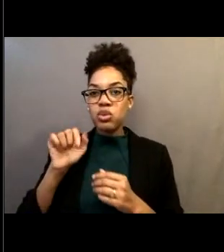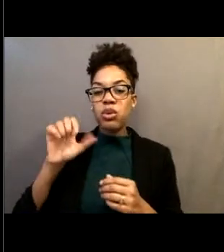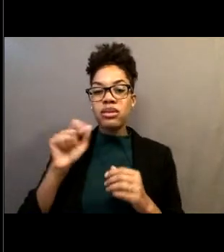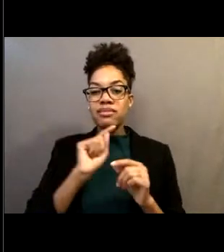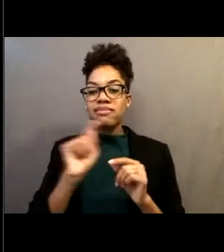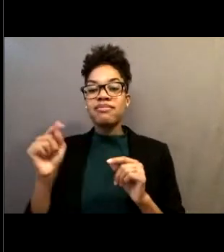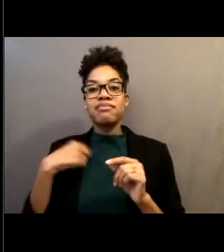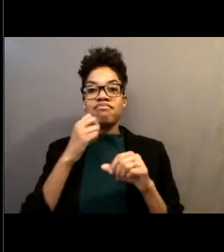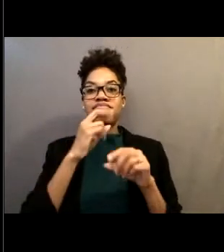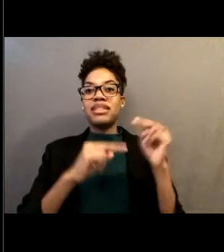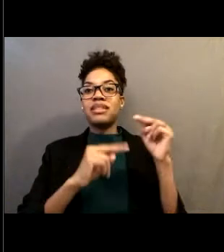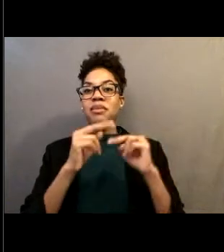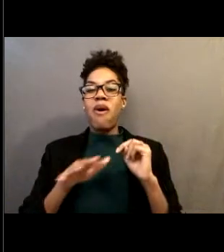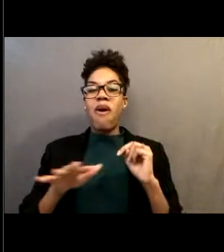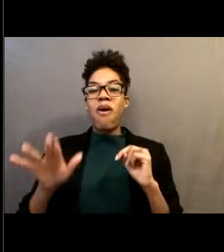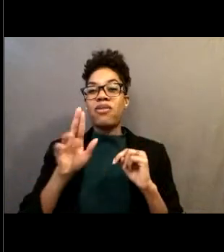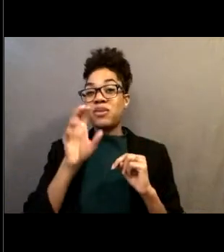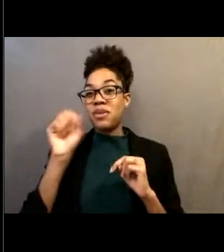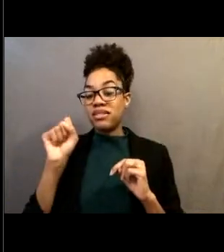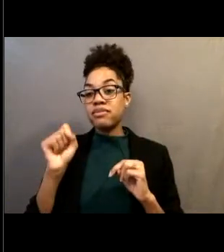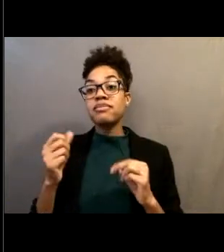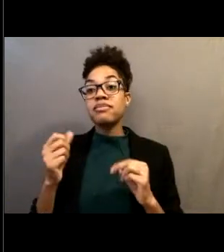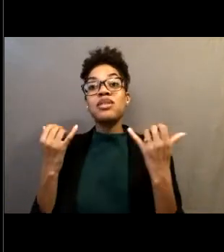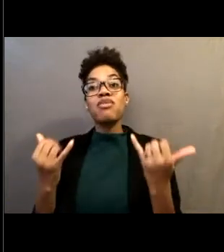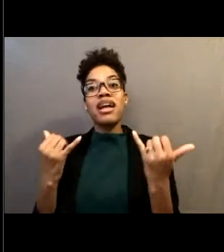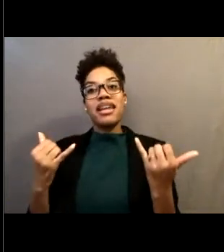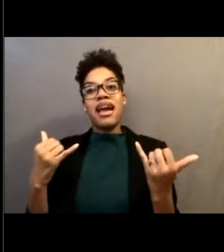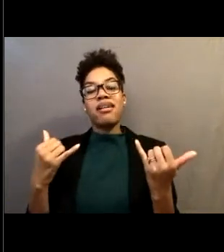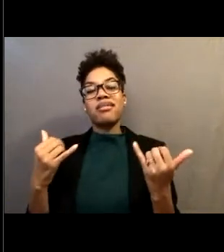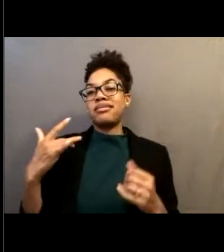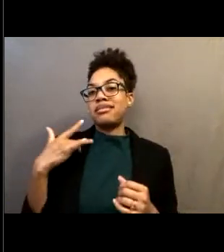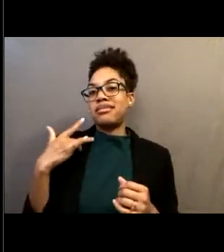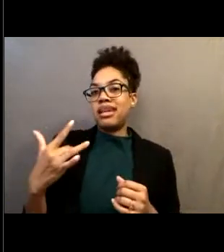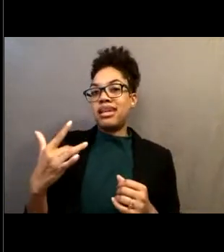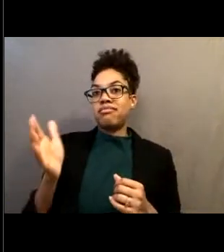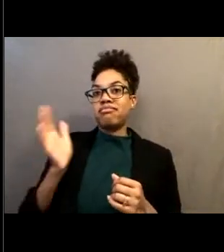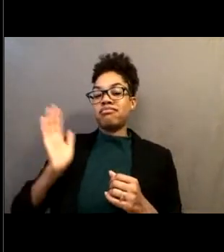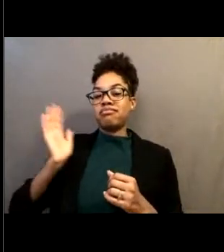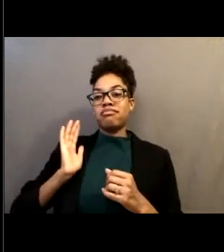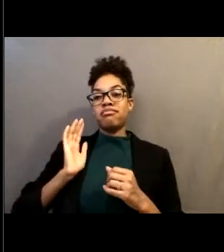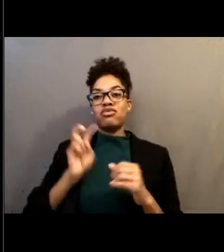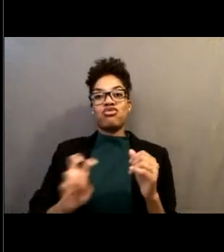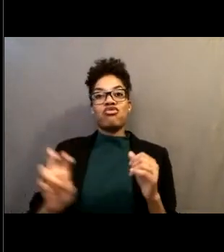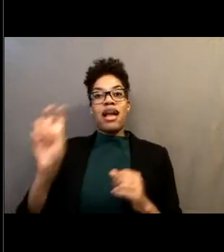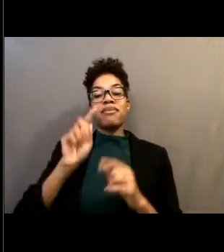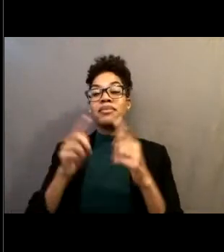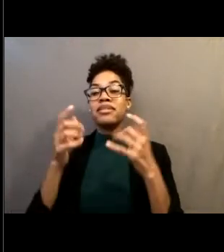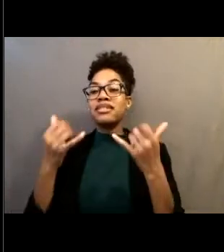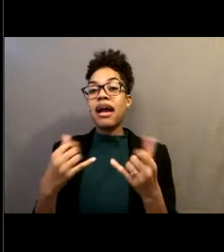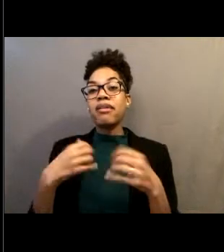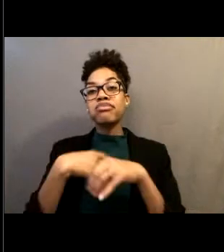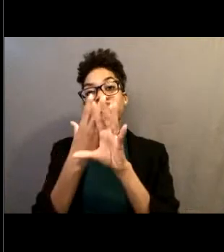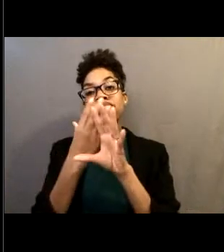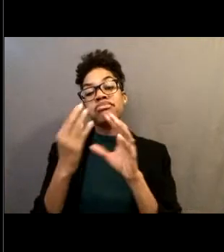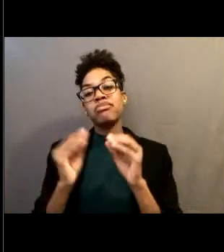Now we're doing a lot of teams or Zoom type calls. I'm just showing you this picture because this is my last program. And I think you'll notice